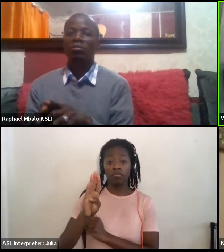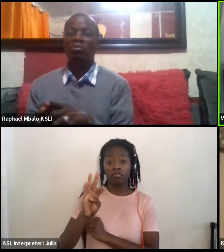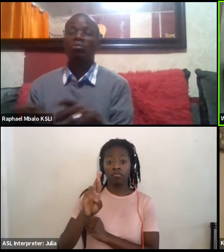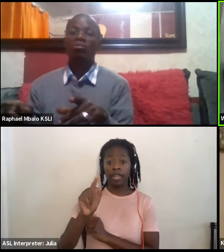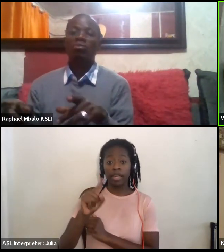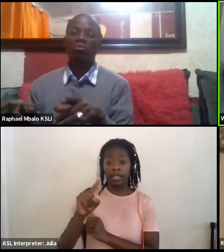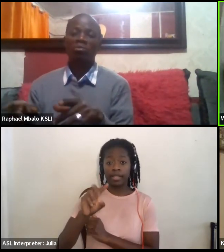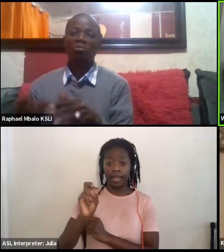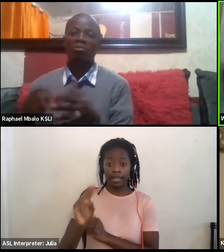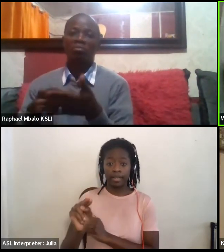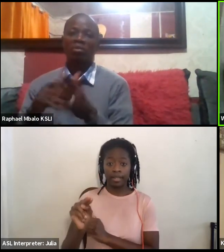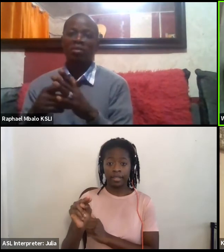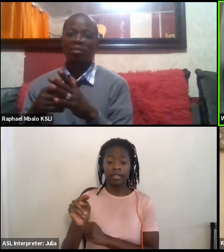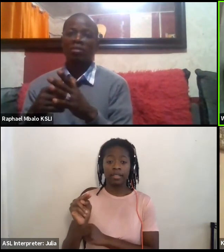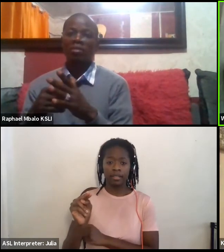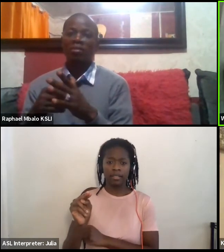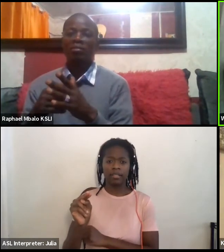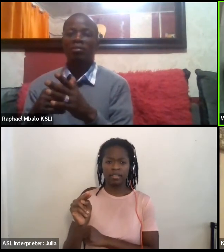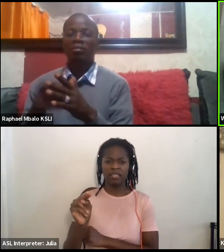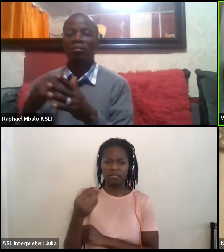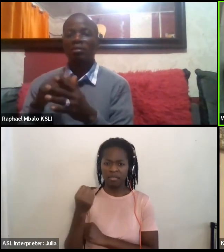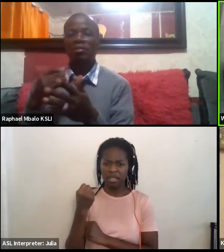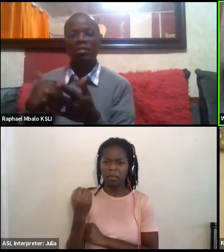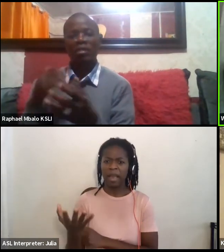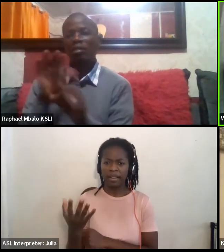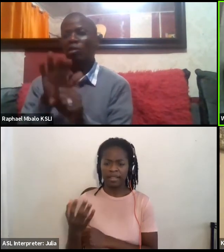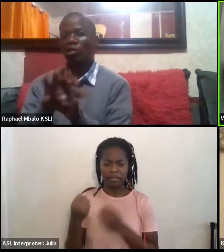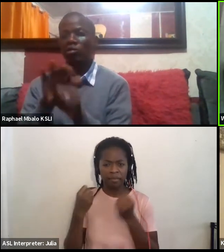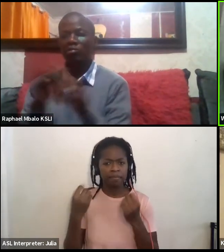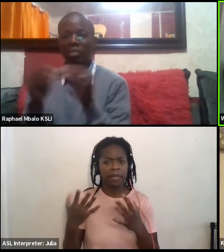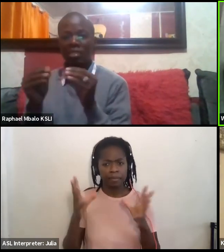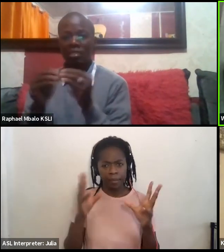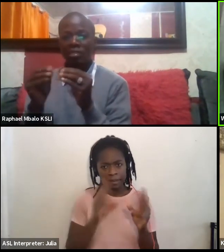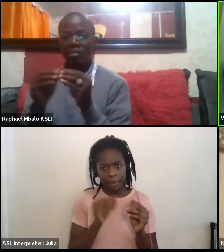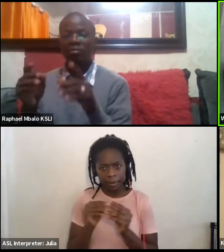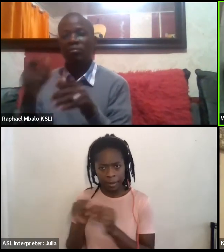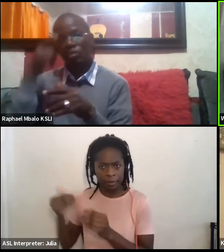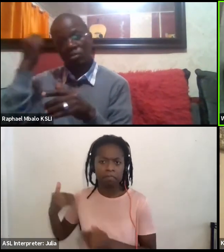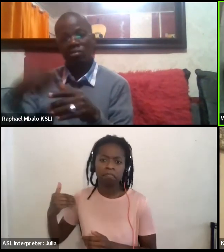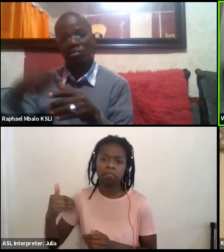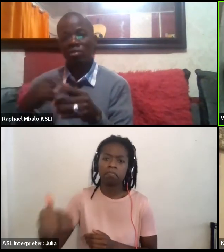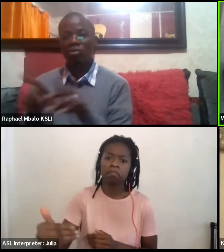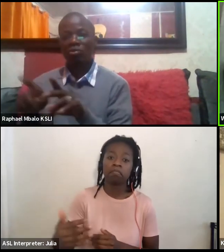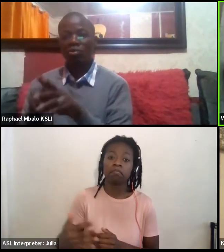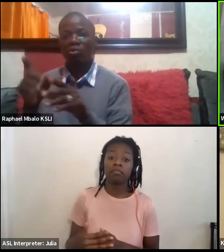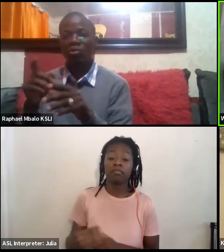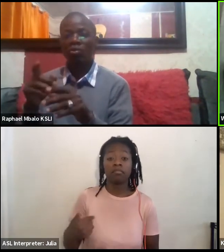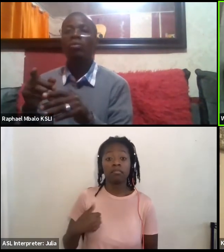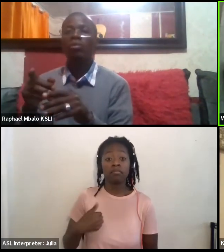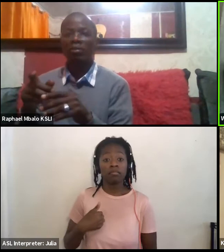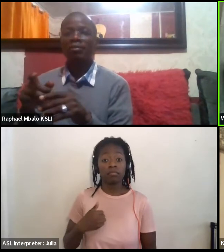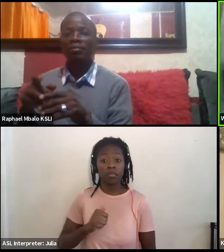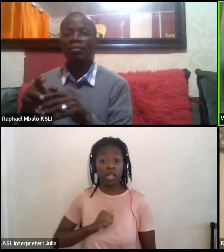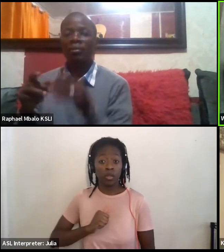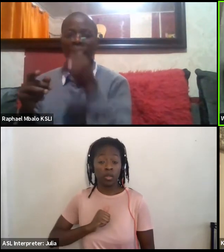With Brazen specifically, we had a lot of meetings and because I also was the dramaturg for the production,